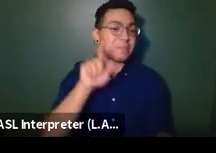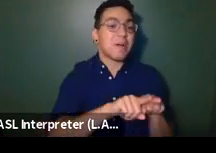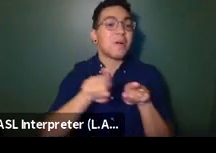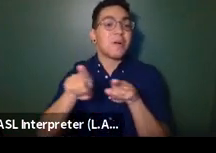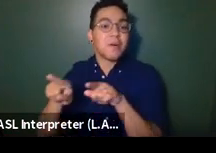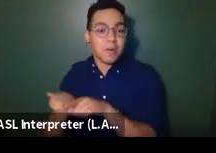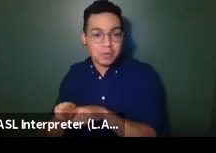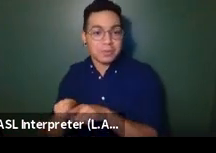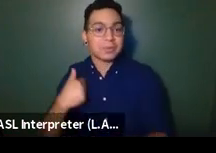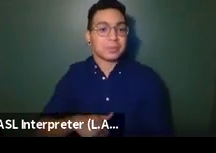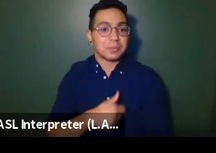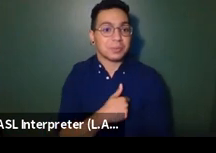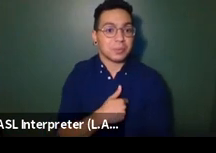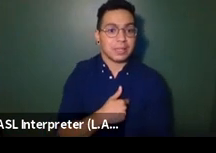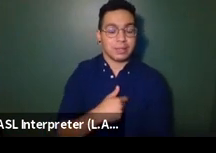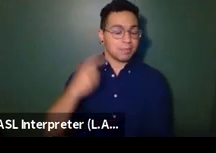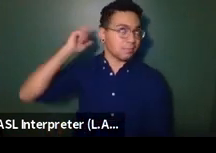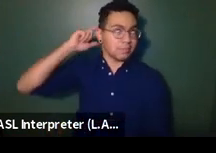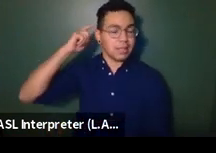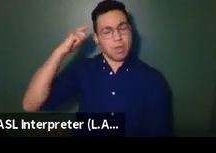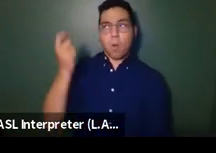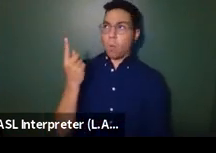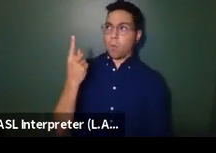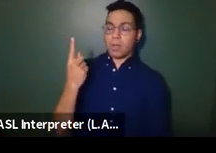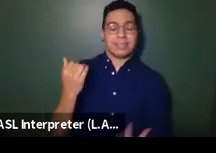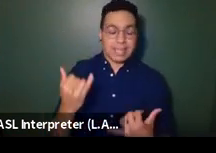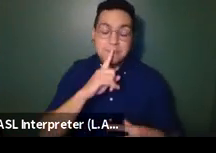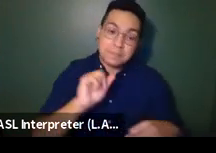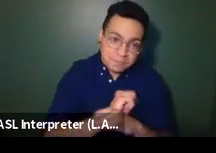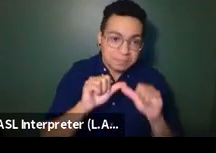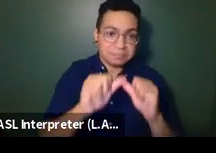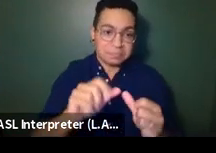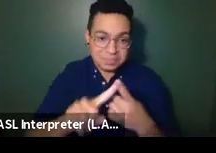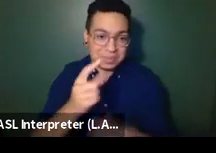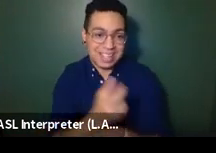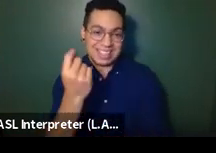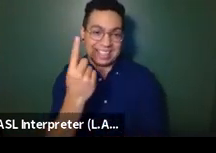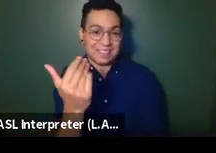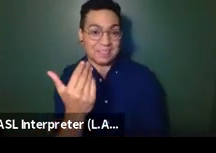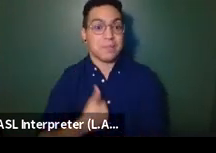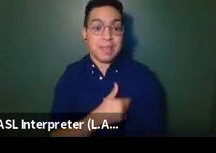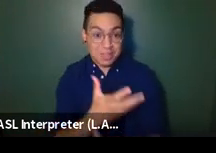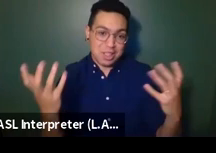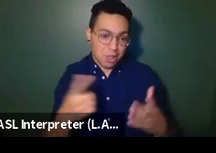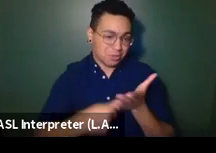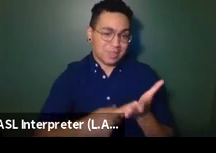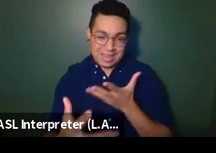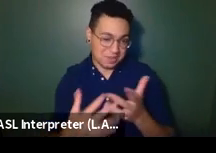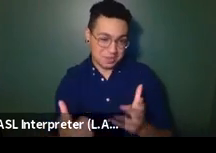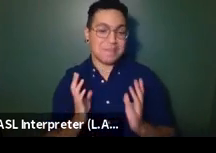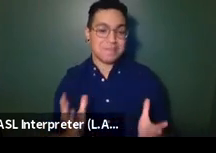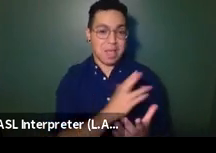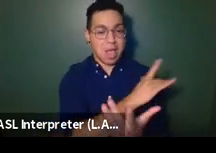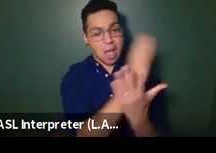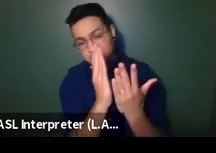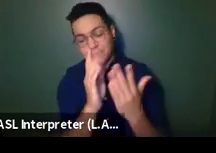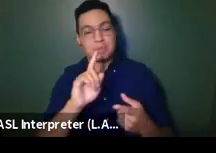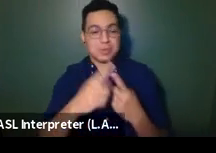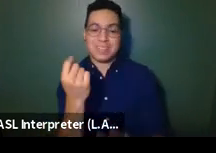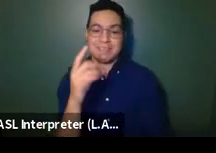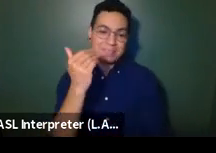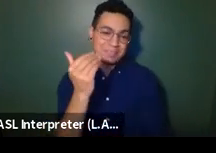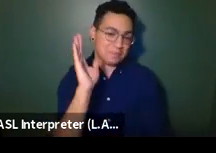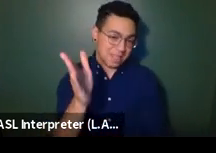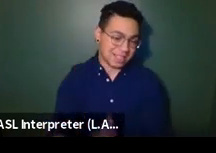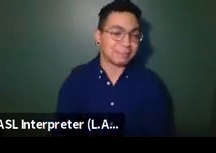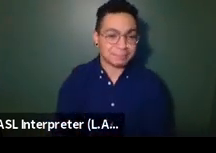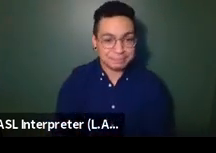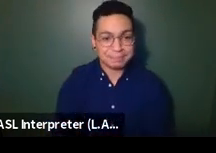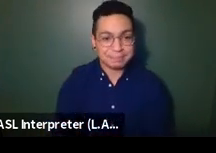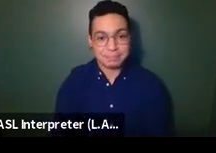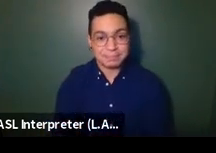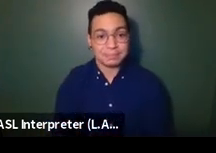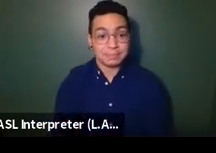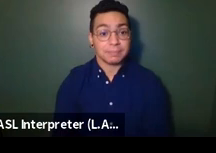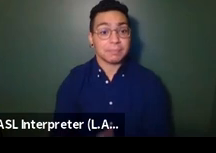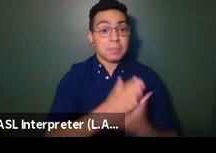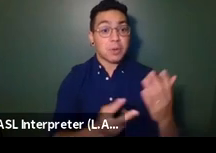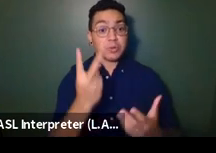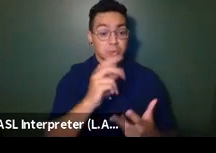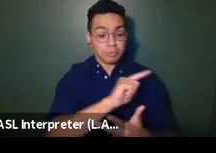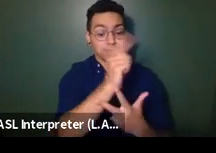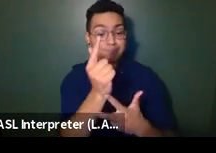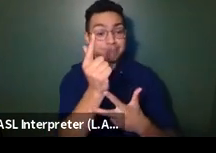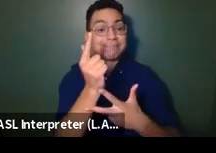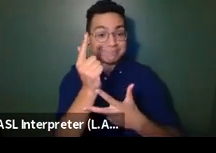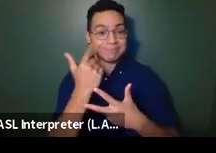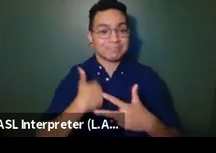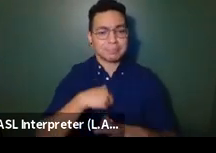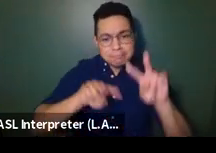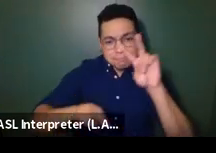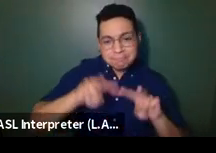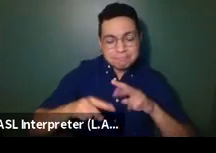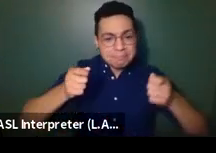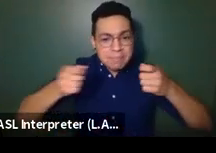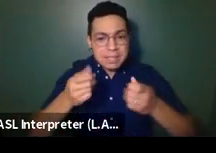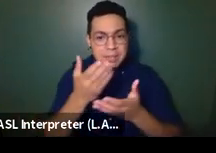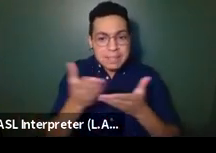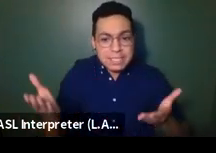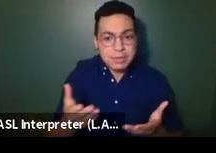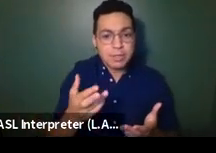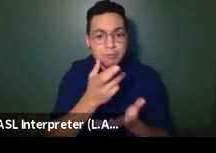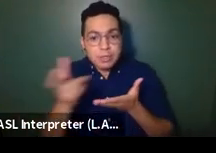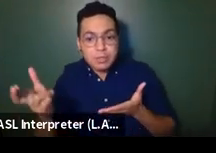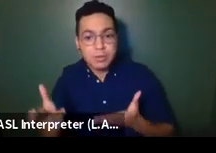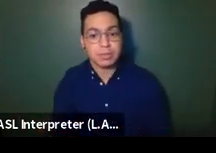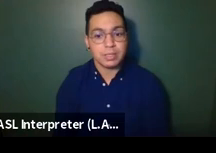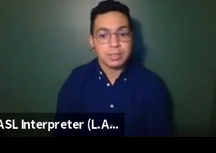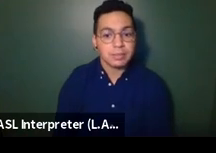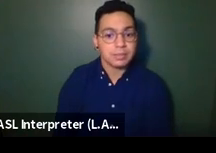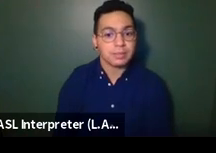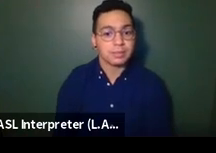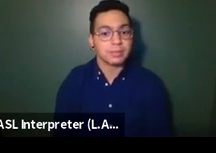ESD 189 - Amy Colburn: We also in my mind. I just was thinking 11. So, today we will, we definitely have a lot to cover. So we plan on going all the way to 1115 today. So, part two. So today, we're going to look at really managing materials and resources that you will use to engage students in school.